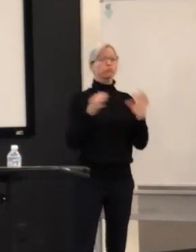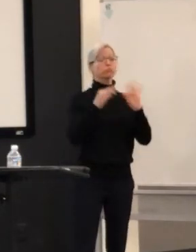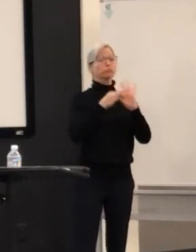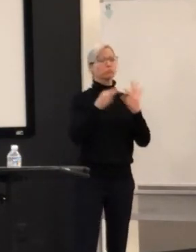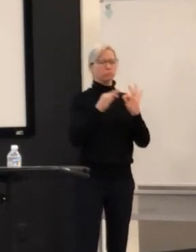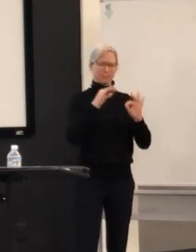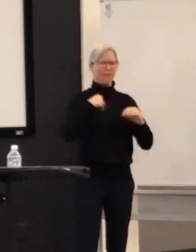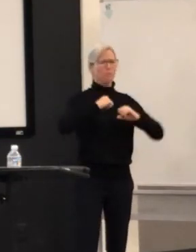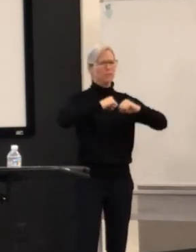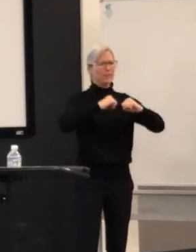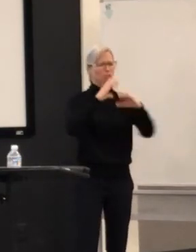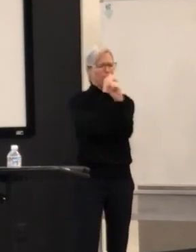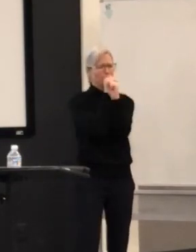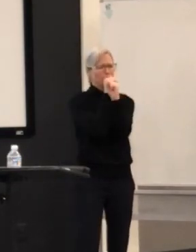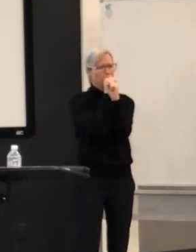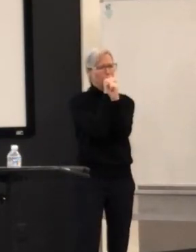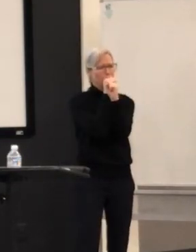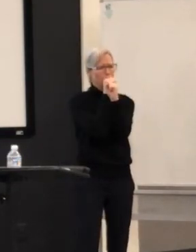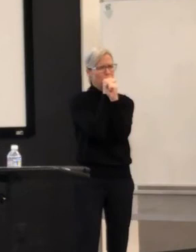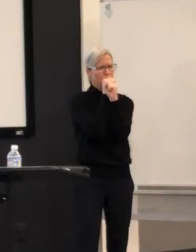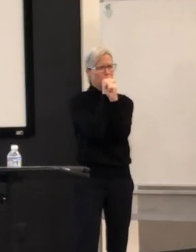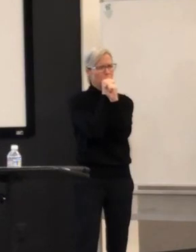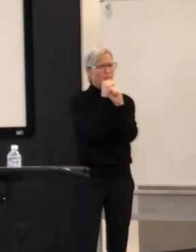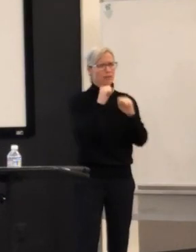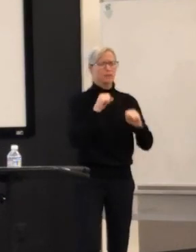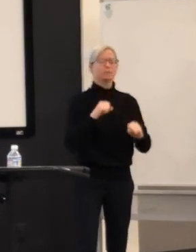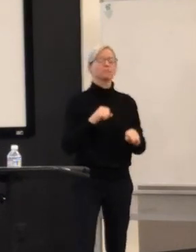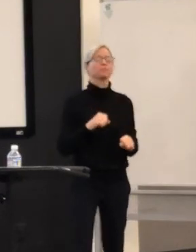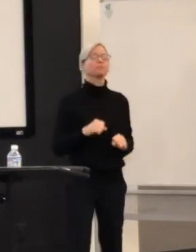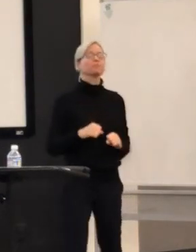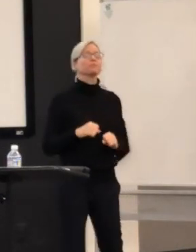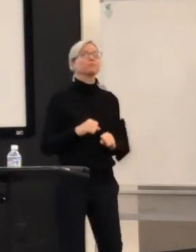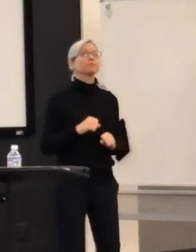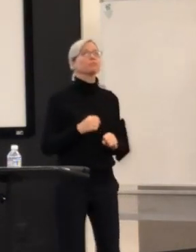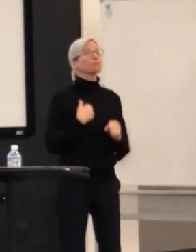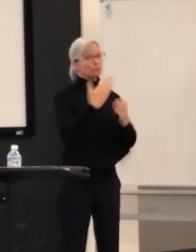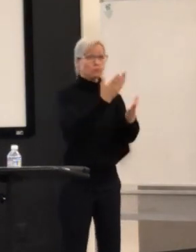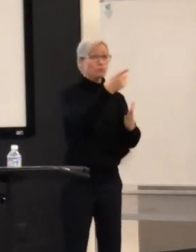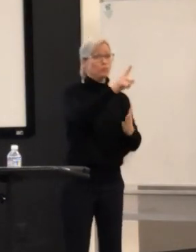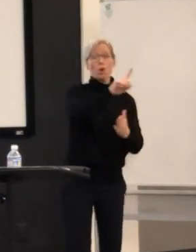So, I would say one of the things you could do is go to the patent office website and look at its,